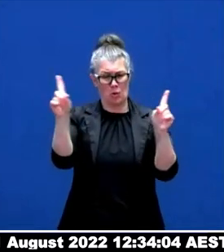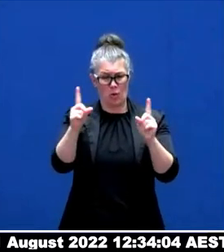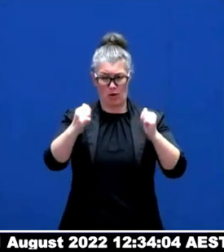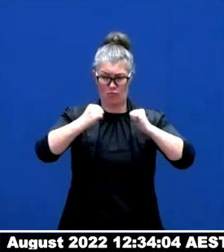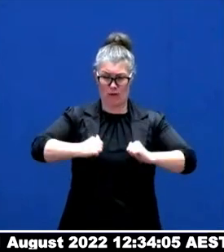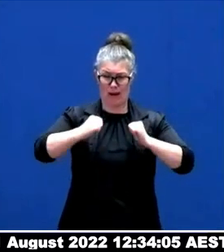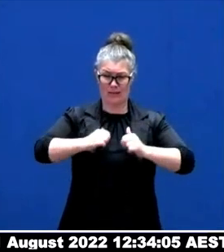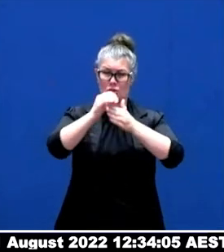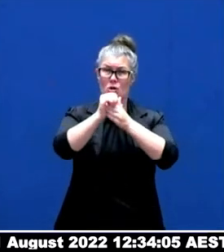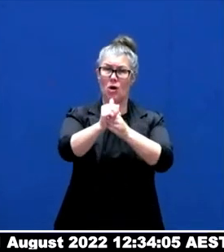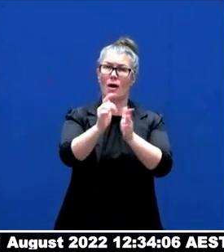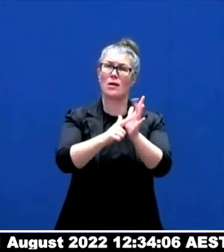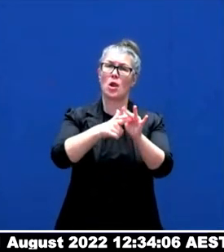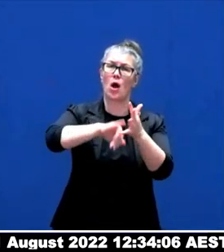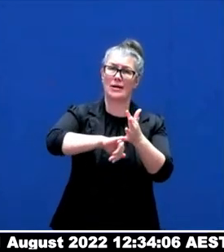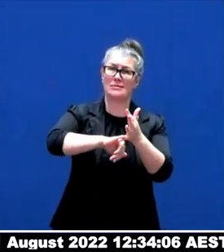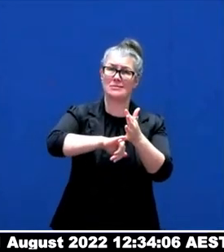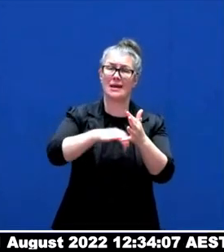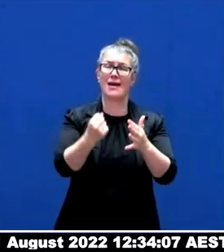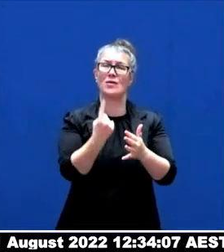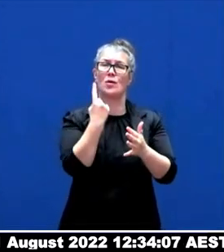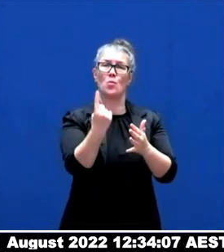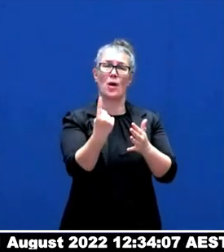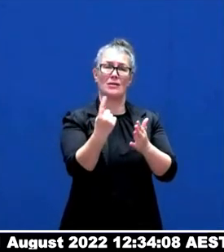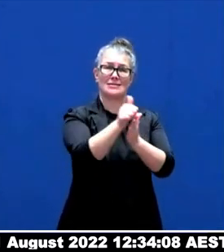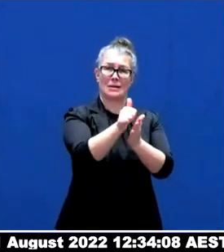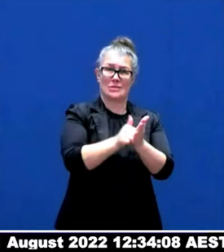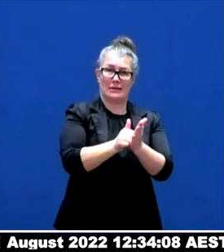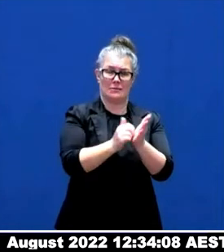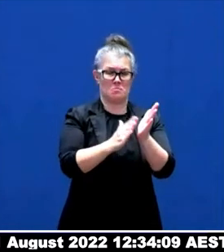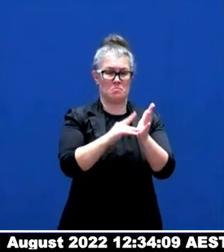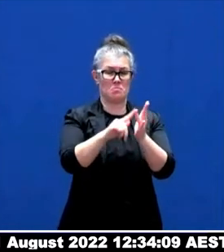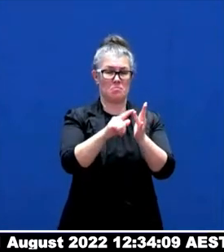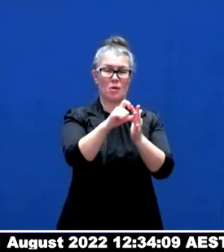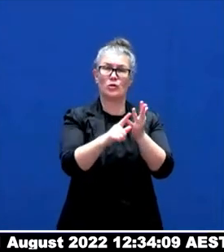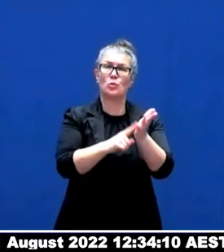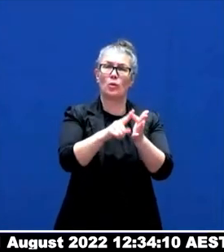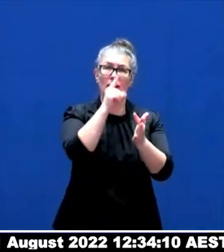Services and there's a module in that for working with people with a disability and interfaces with the NDIS.